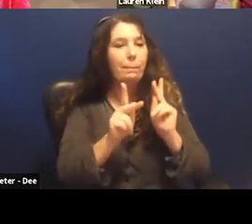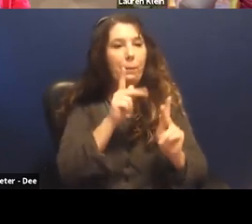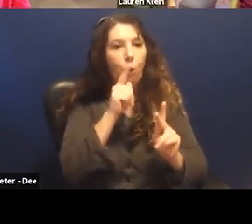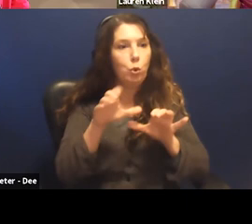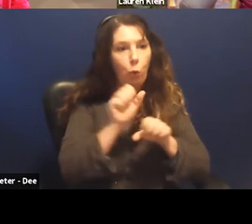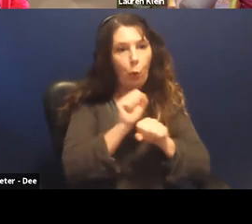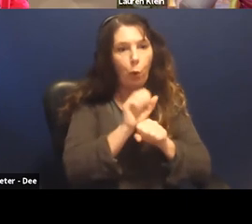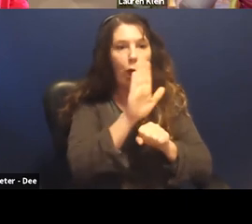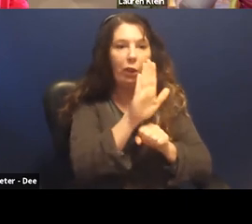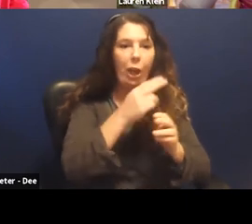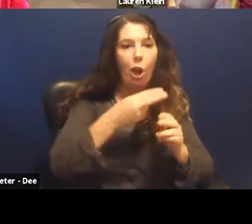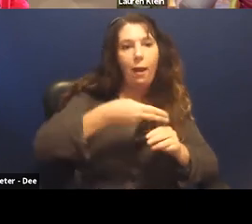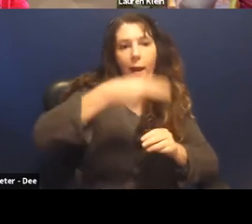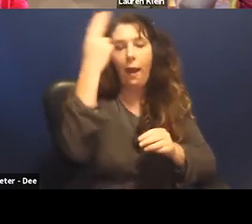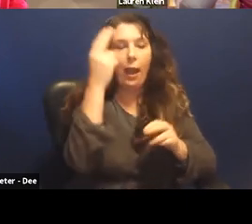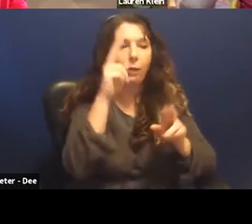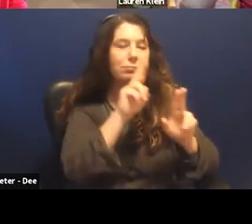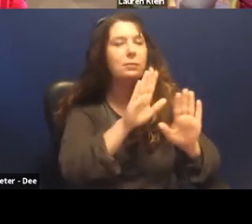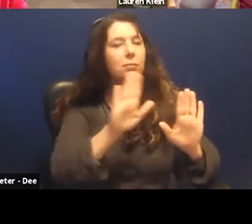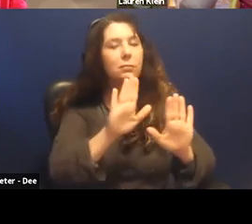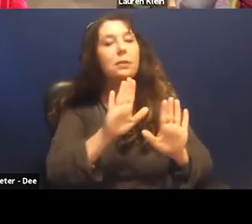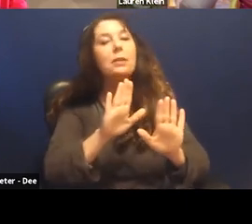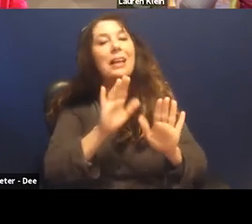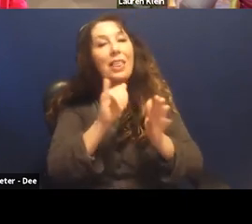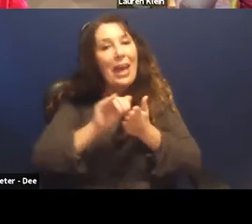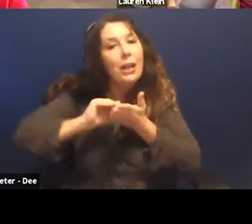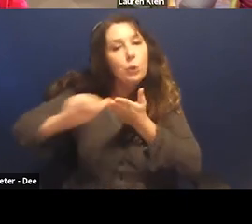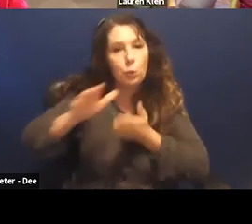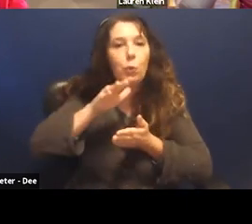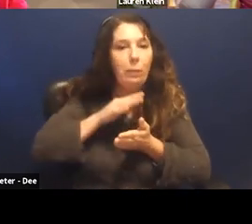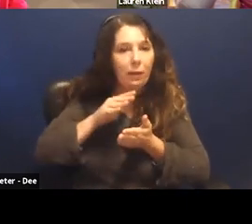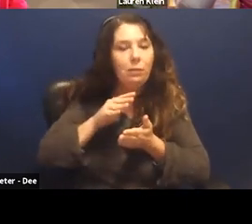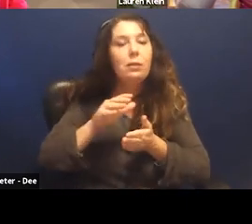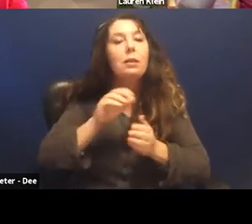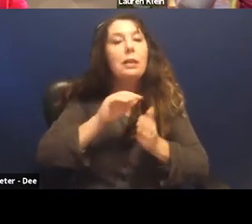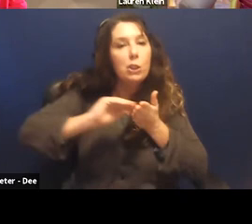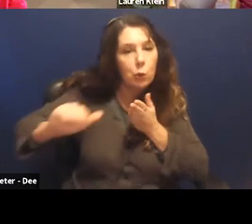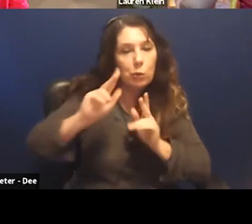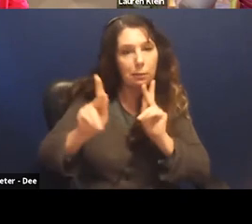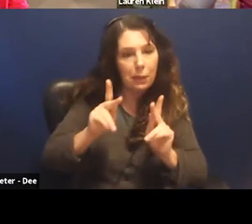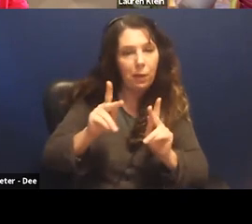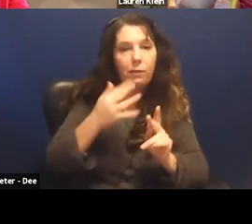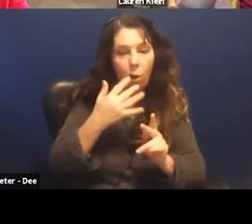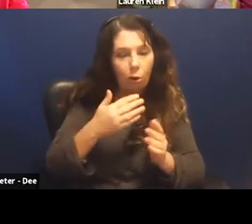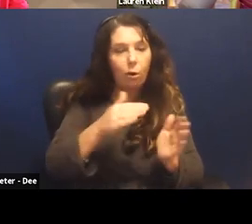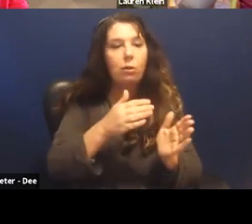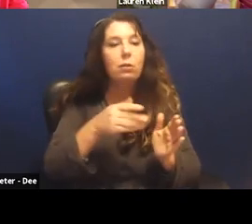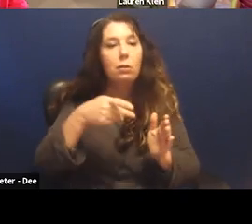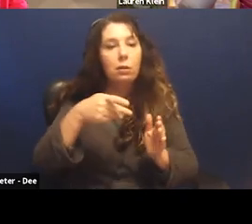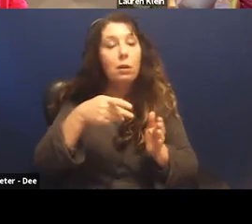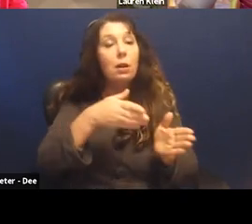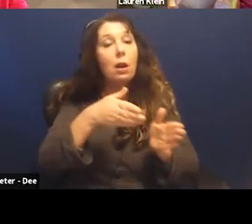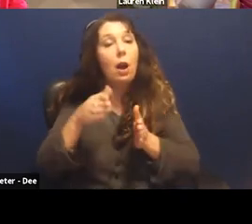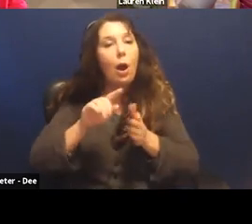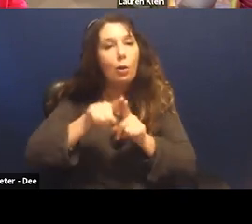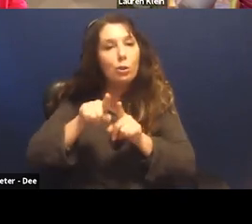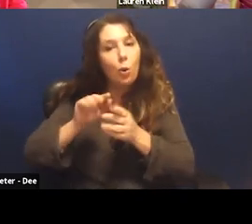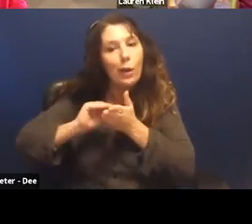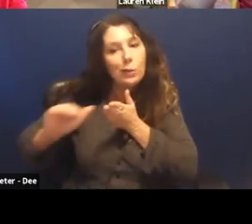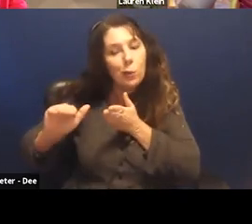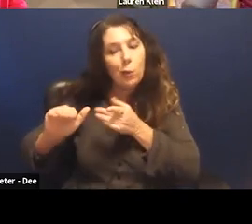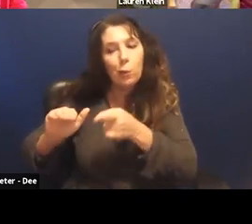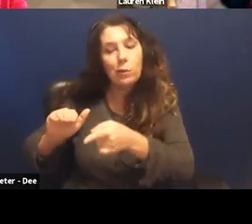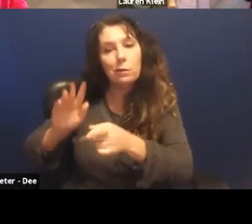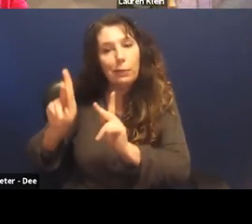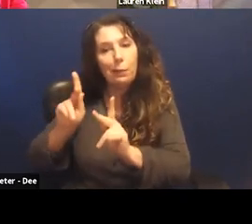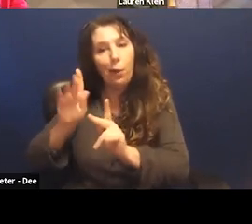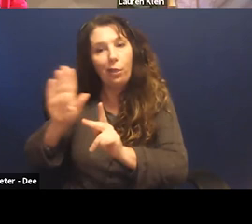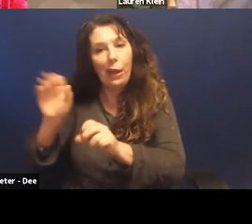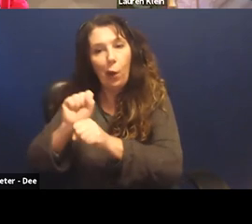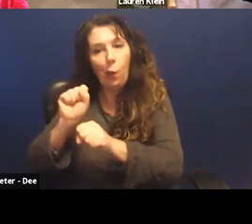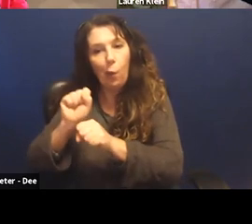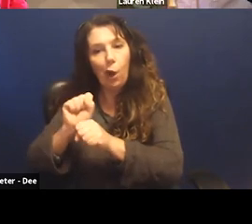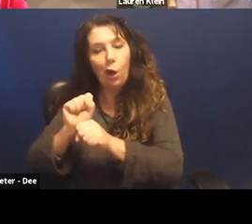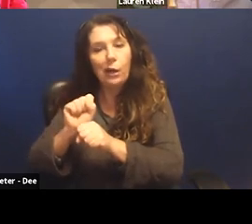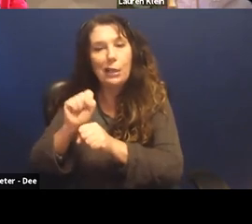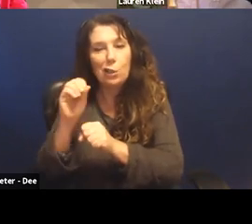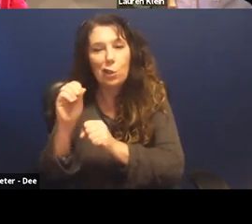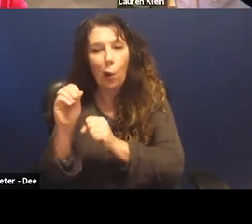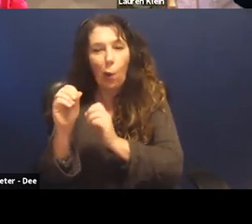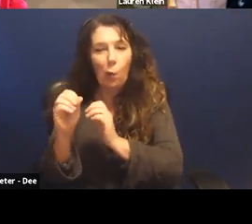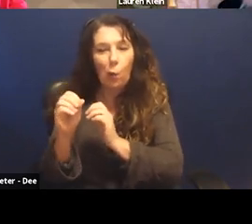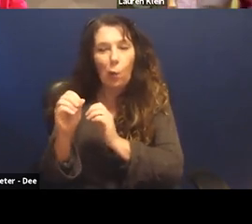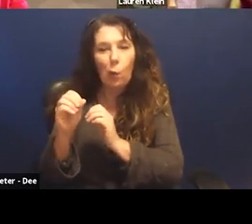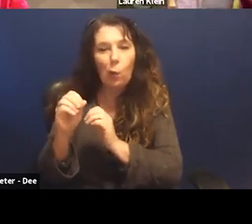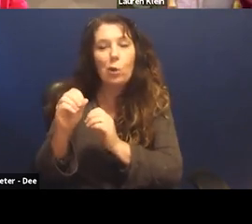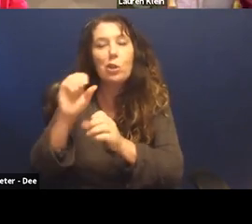These are concerns that are continually used to exclude women and people of color from the field, as well as to exclude work whose contribution is socio technical, rather than purely technical.